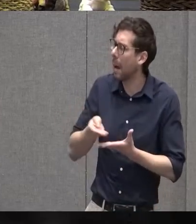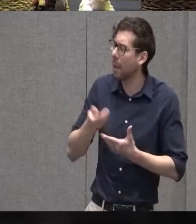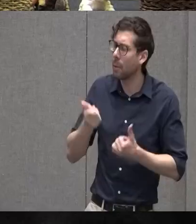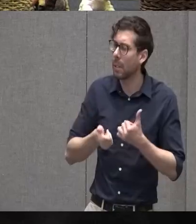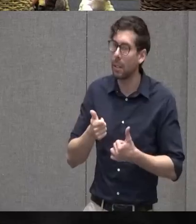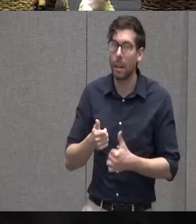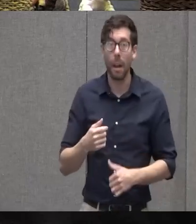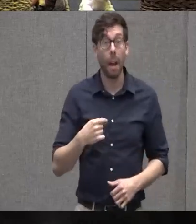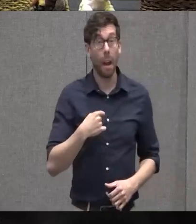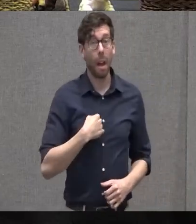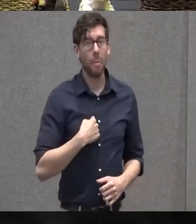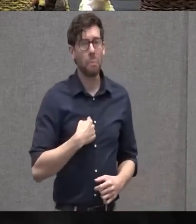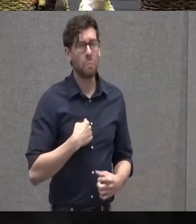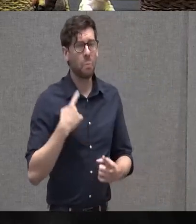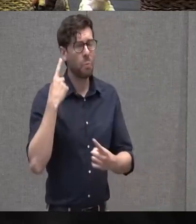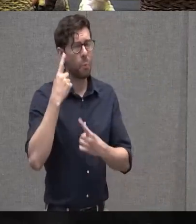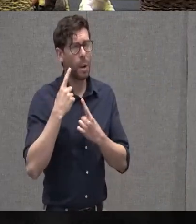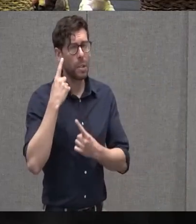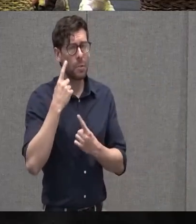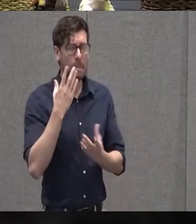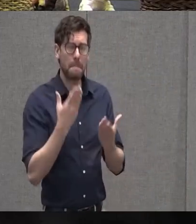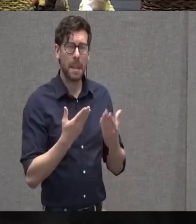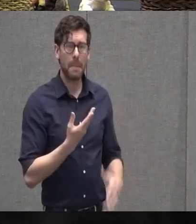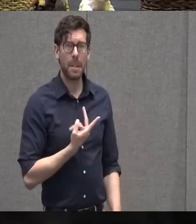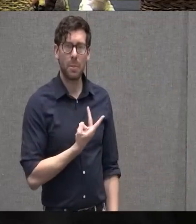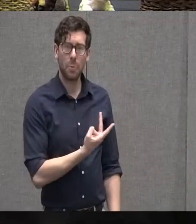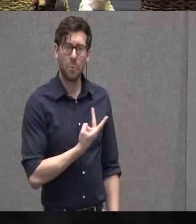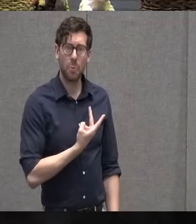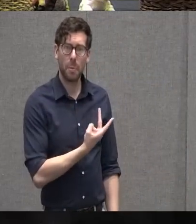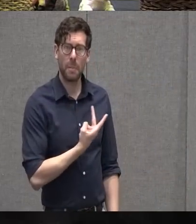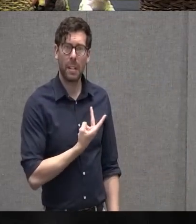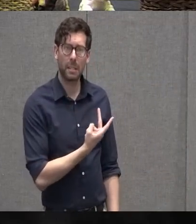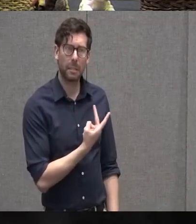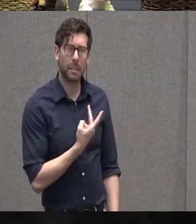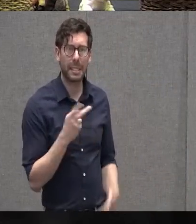that maybe we could spend like,